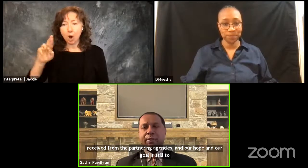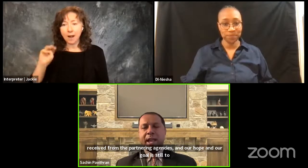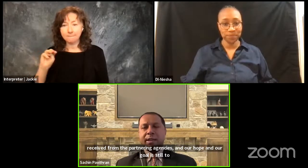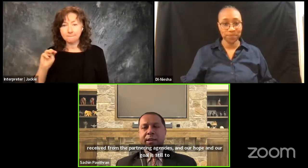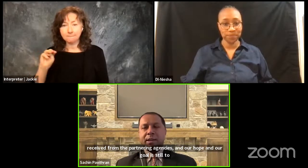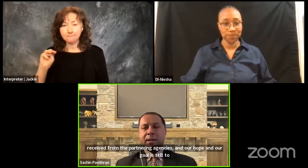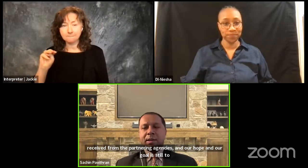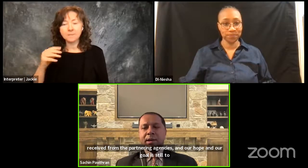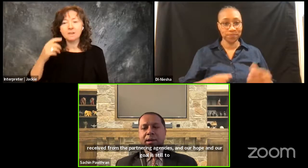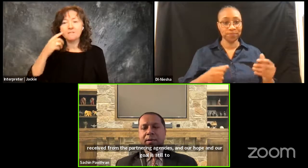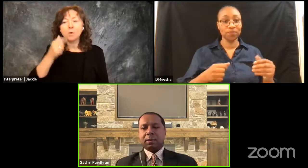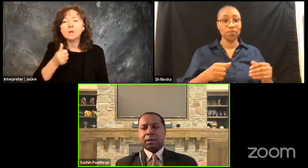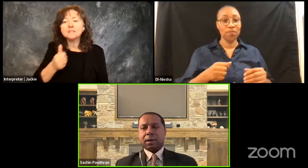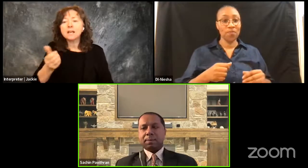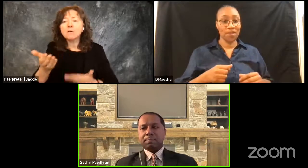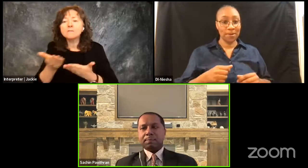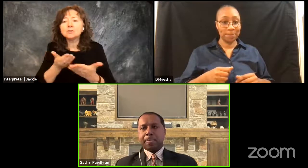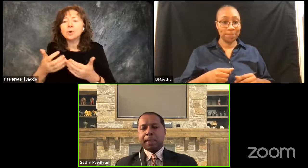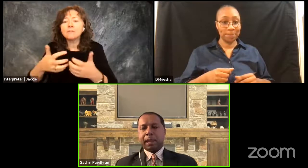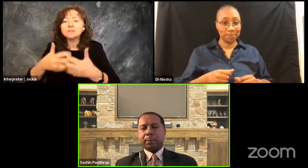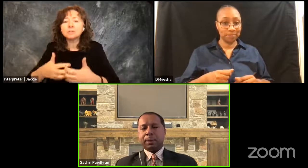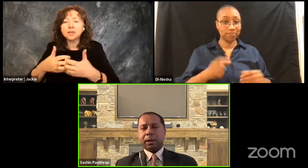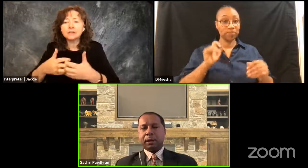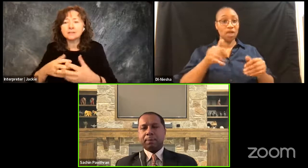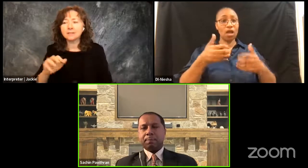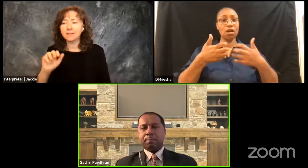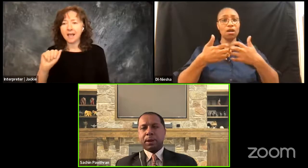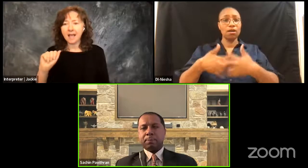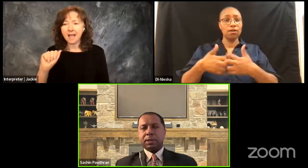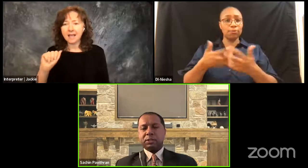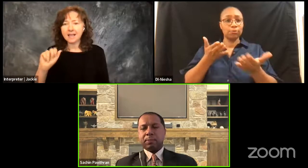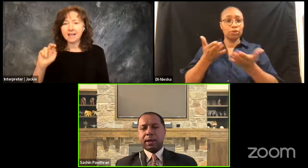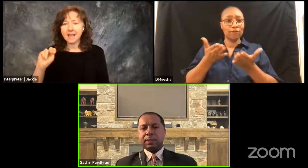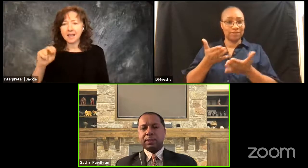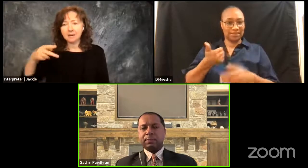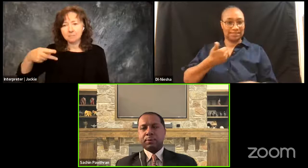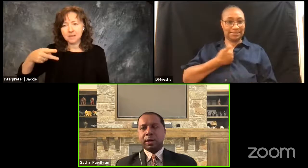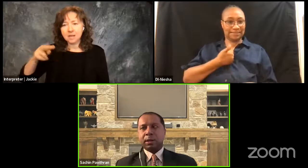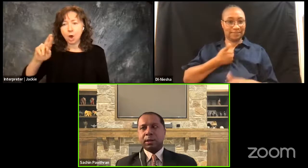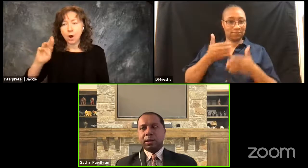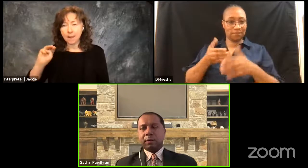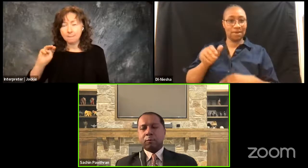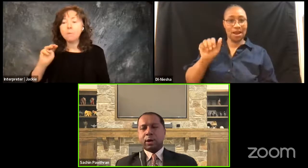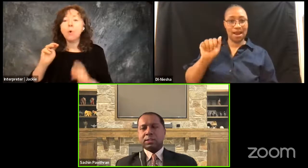that ANPRM published by this spring.